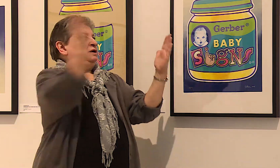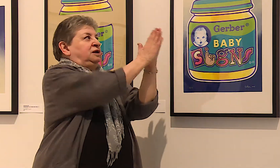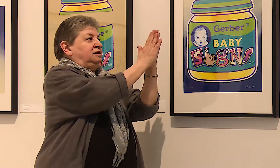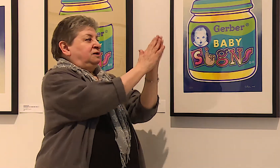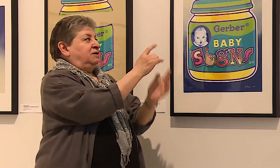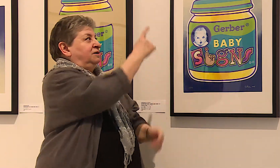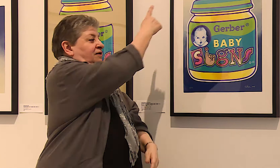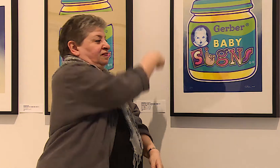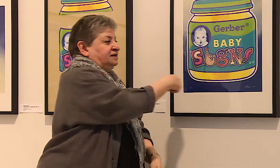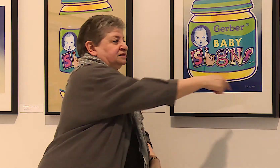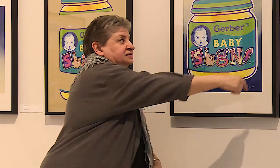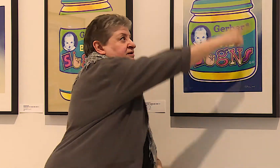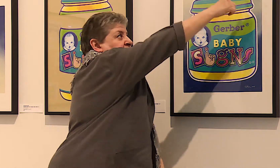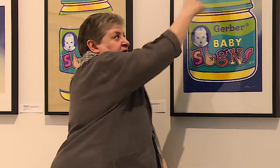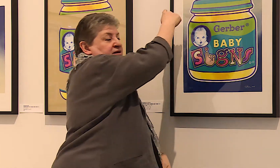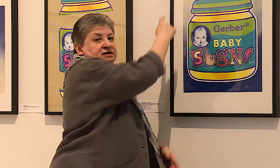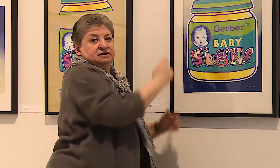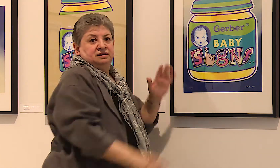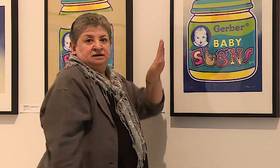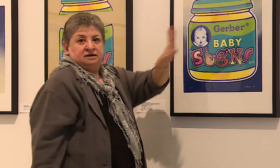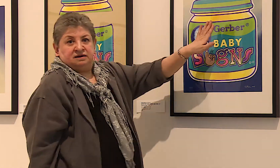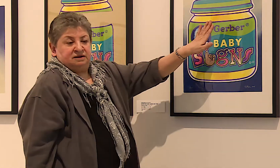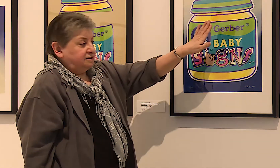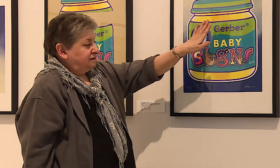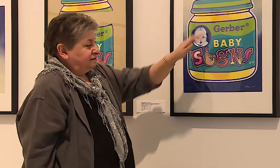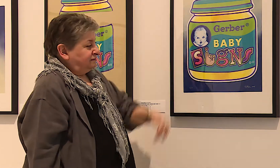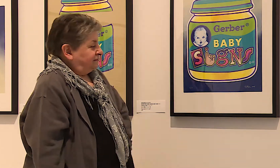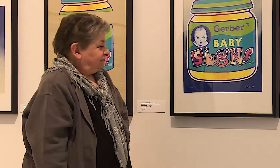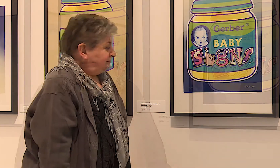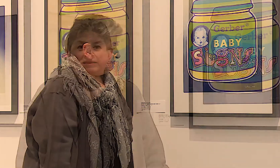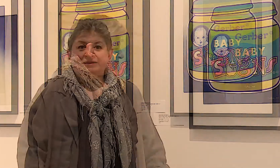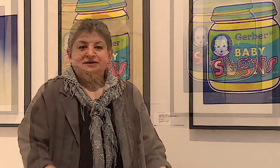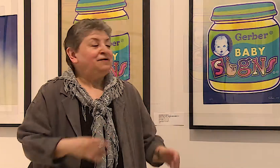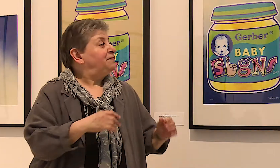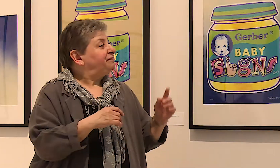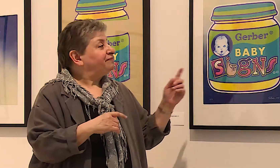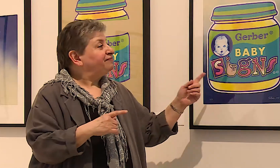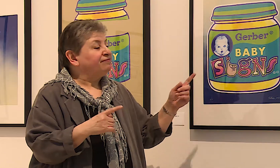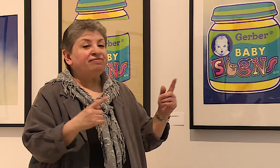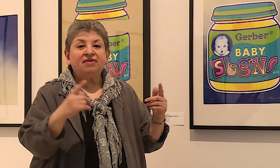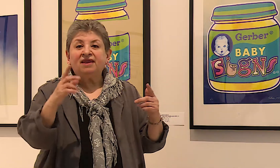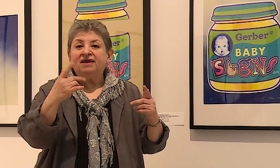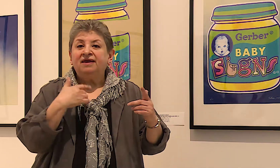And then, I glued it to this blue-and-white background you see here.